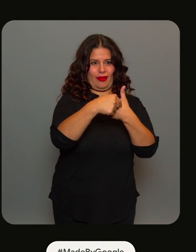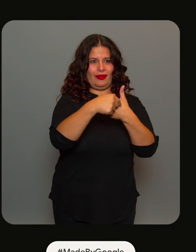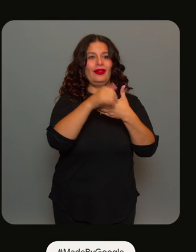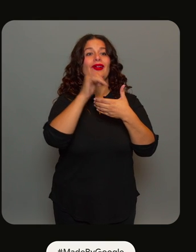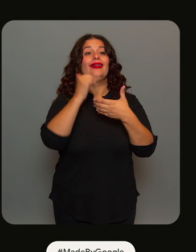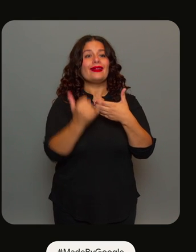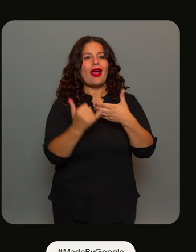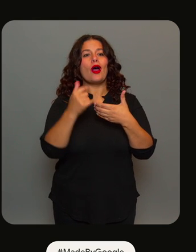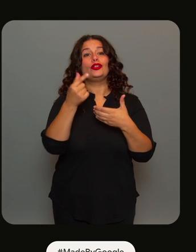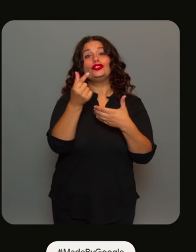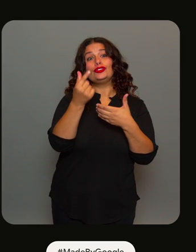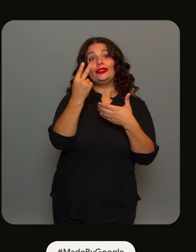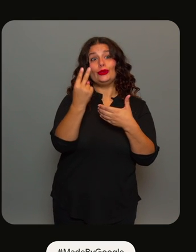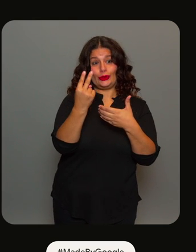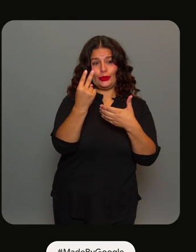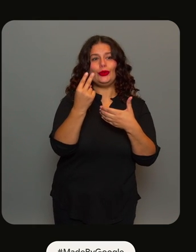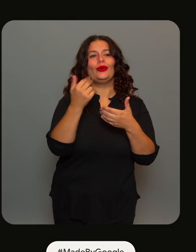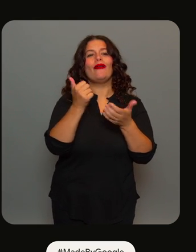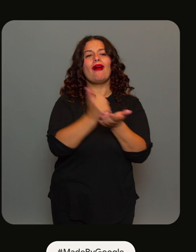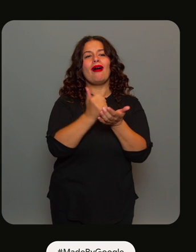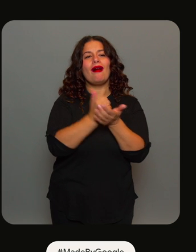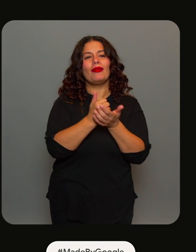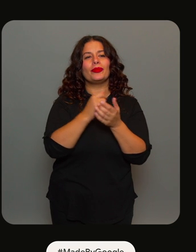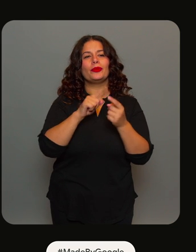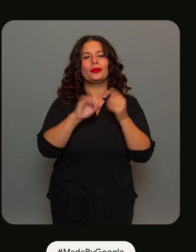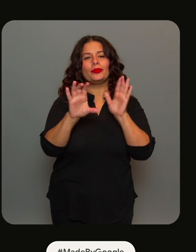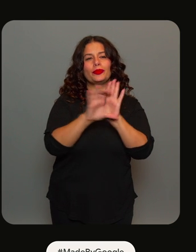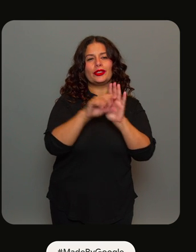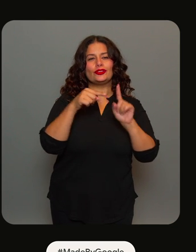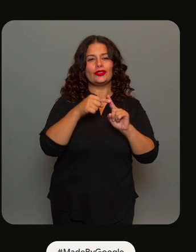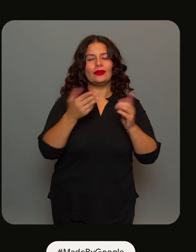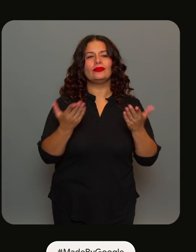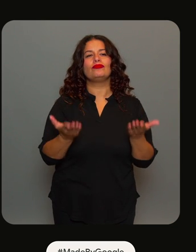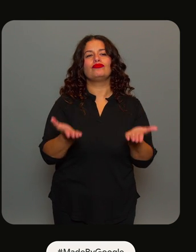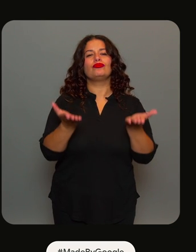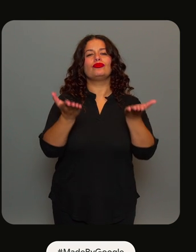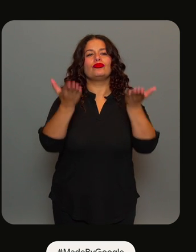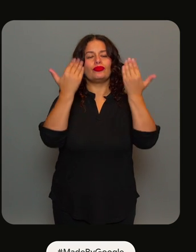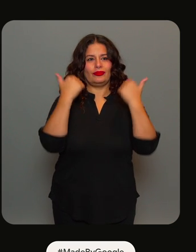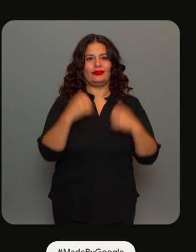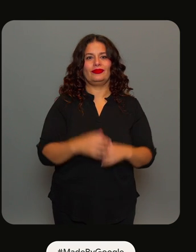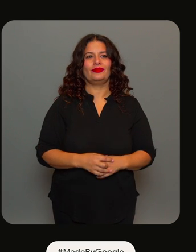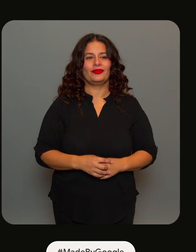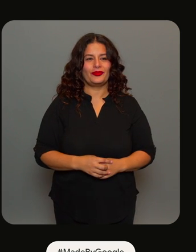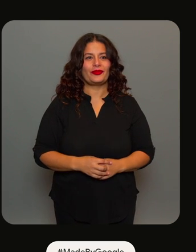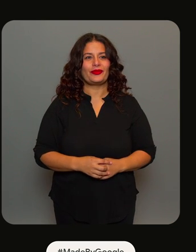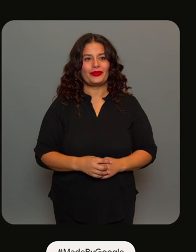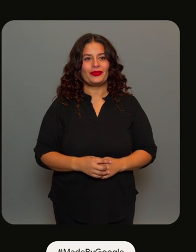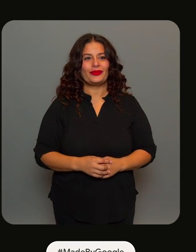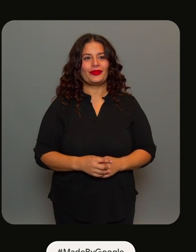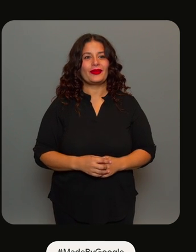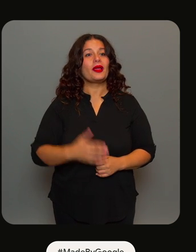your photos are sharp and detailed. Now here's my favorite bit of tech.